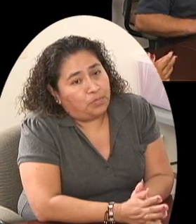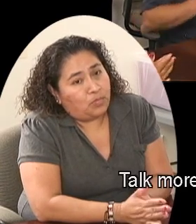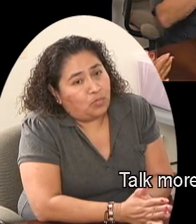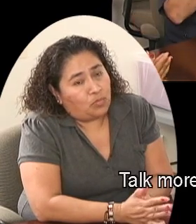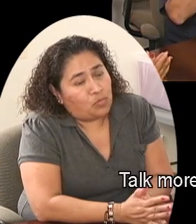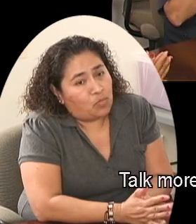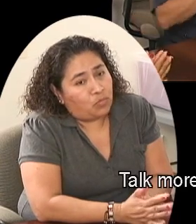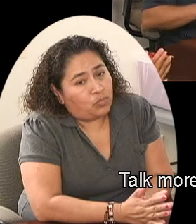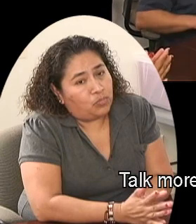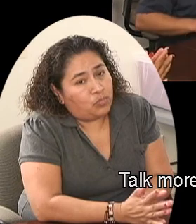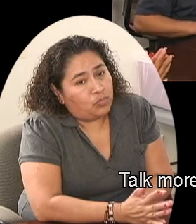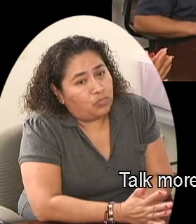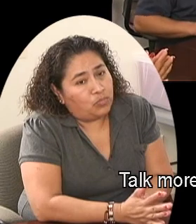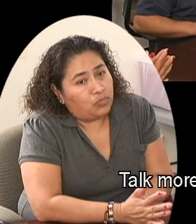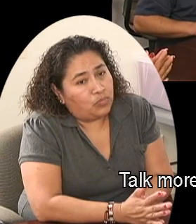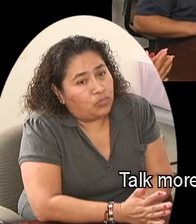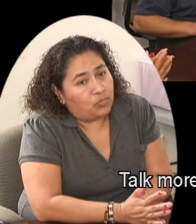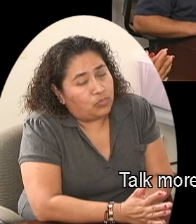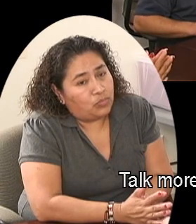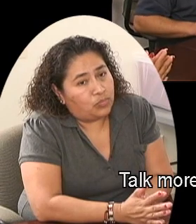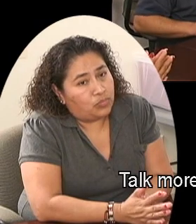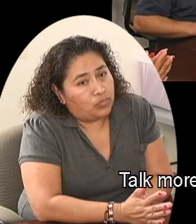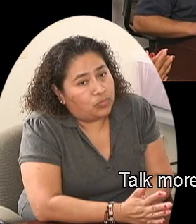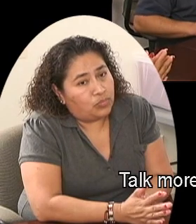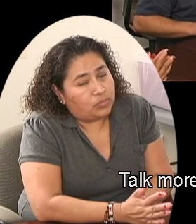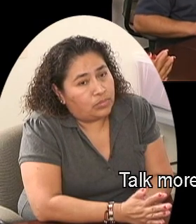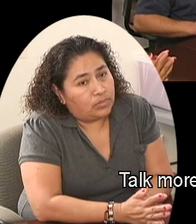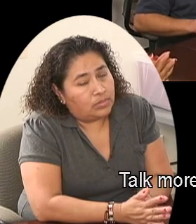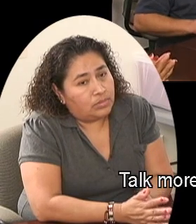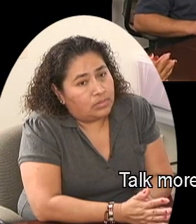Talk more about physical.